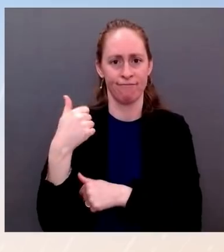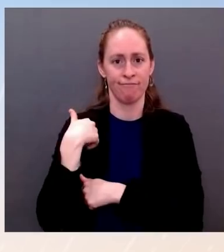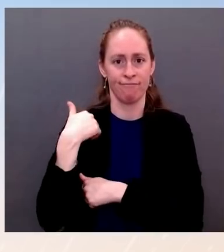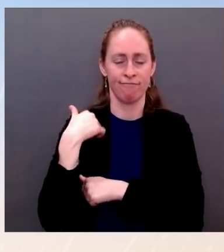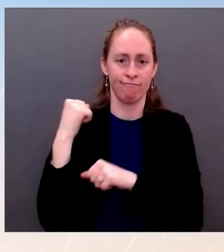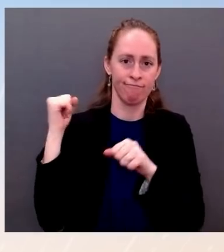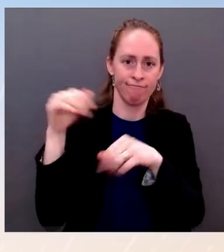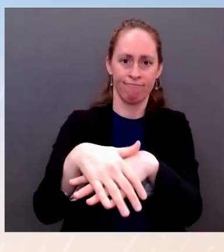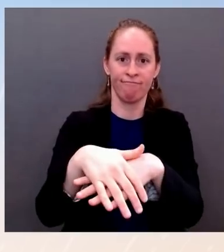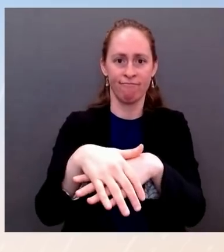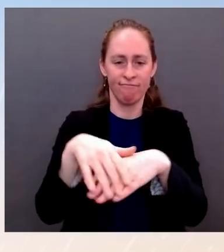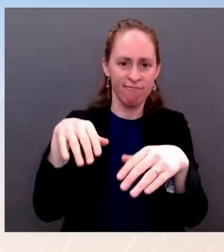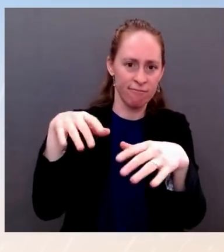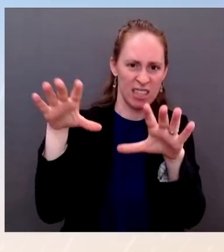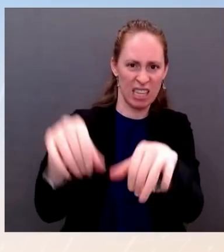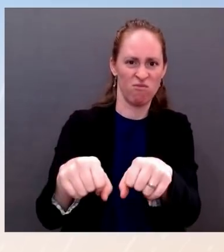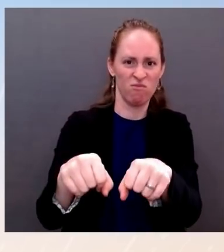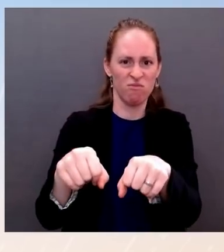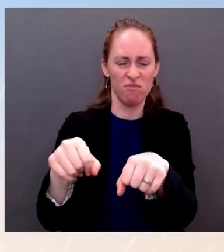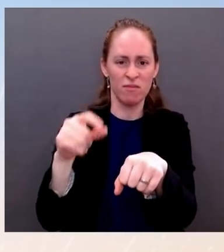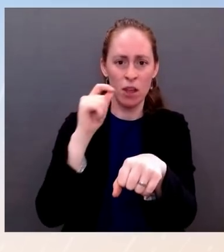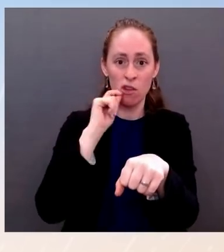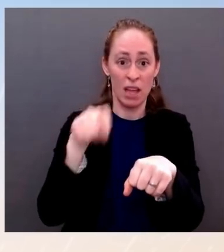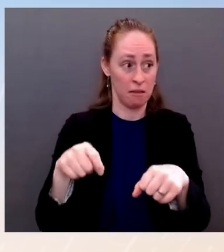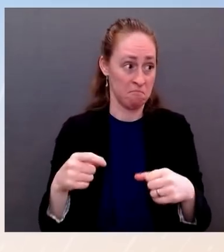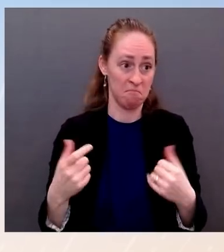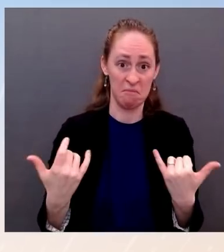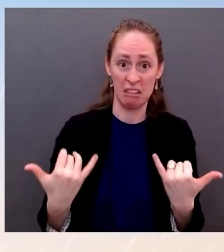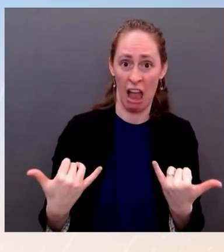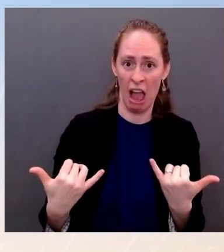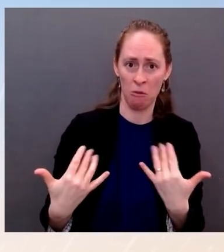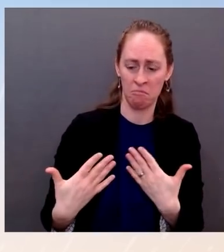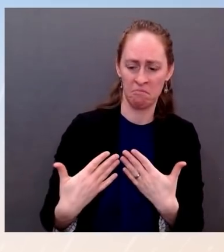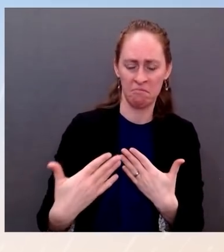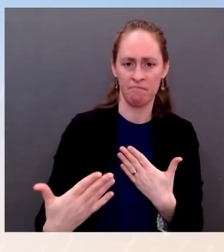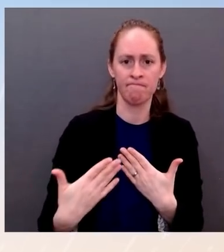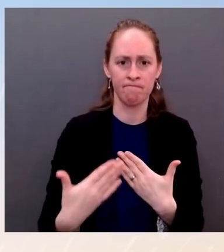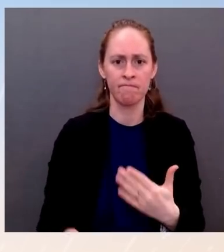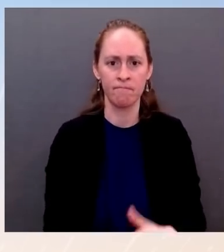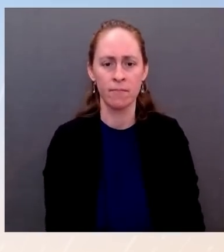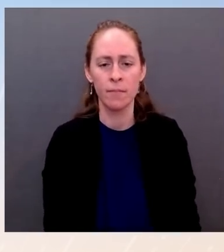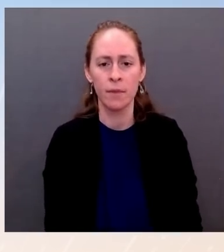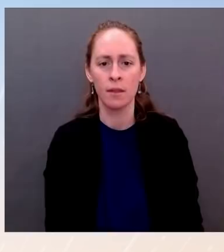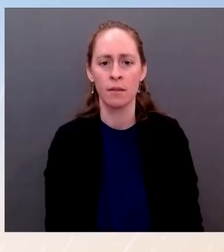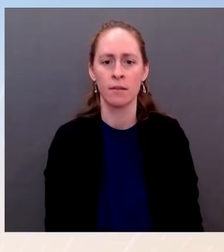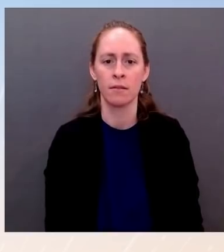and that could include the time period before February 20th, before the Beijing Olympics have been completed.